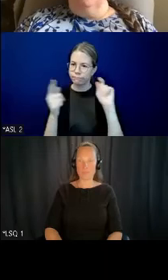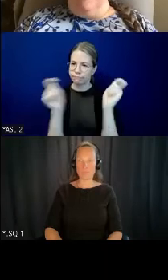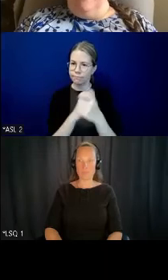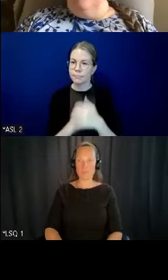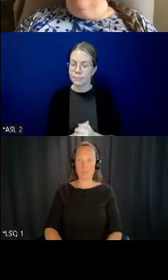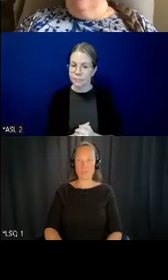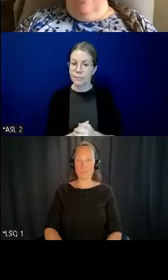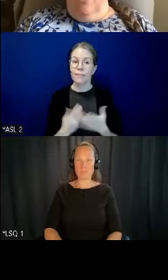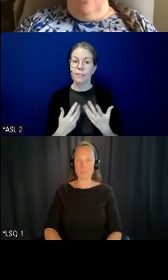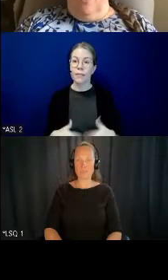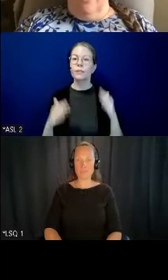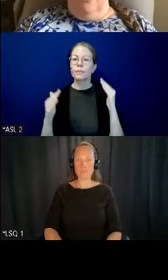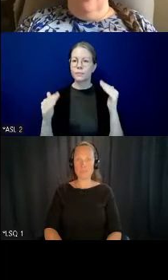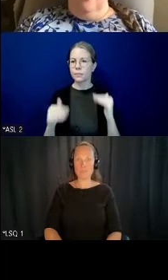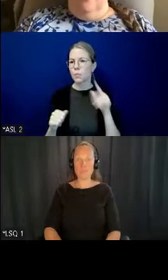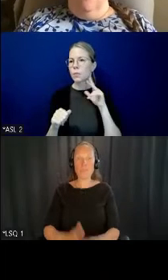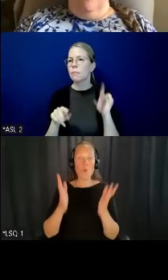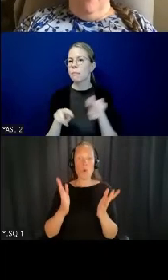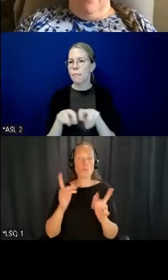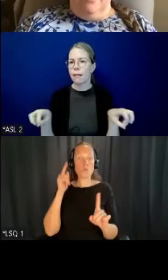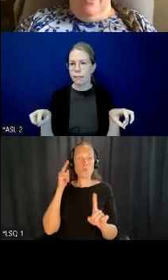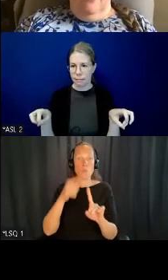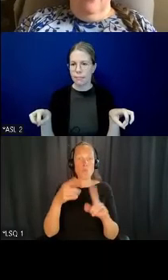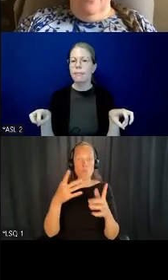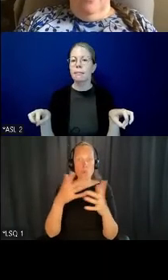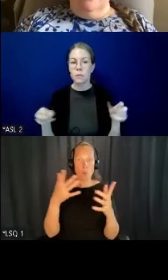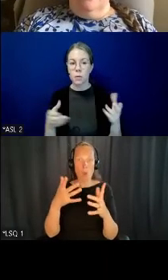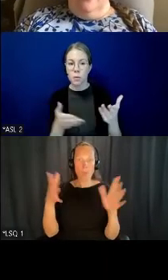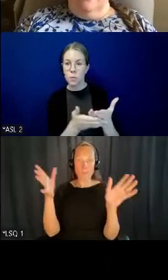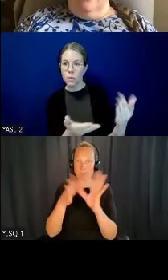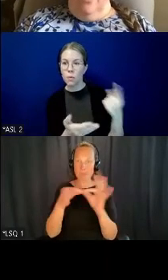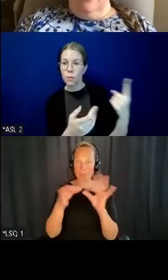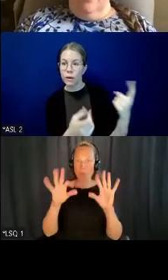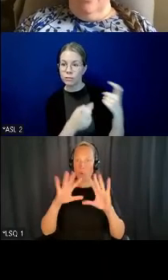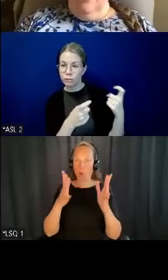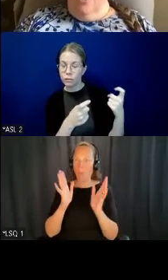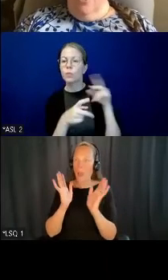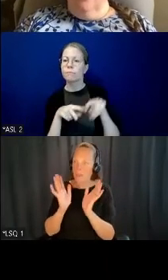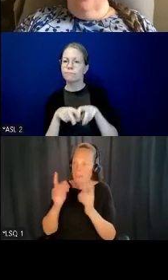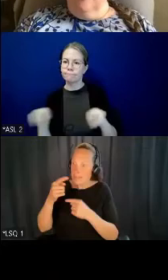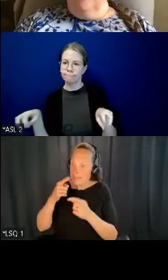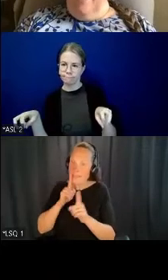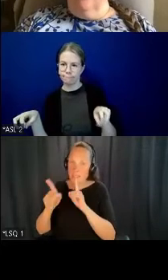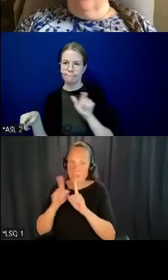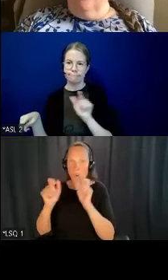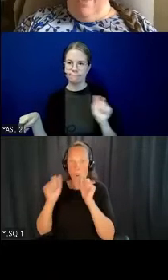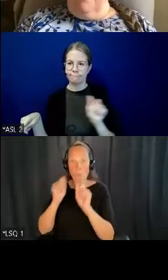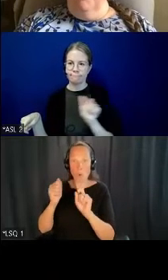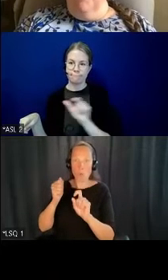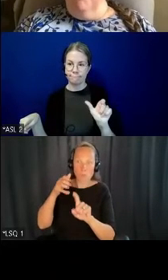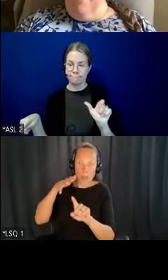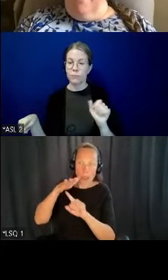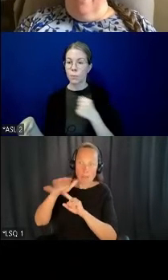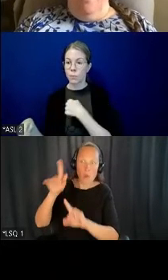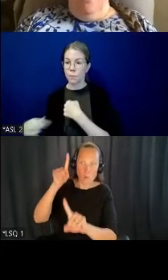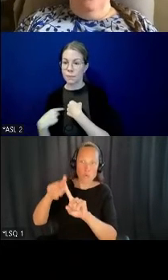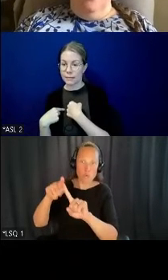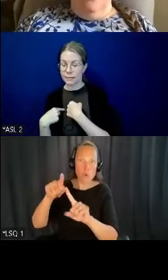FUELED BY YOUR QUESTIONS WITH MYSELF, SENATOR COTTER AND JOINED BY GREG McMEEKIN,